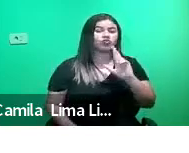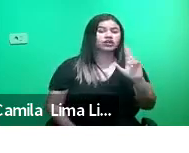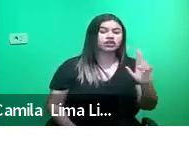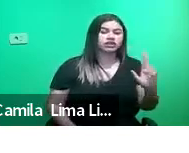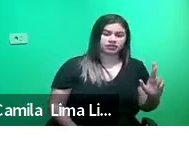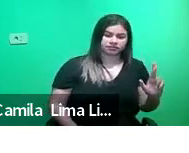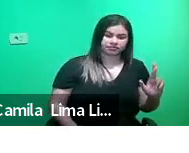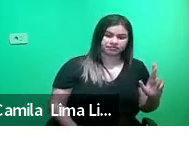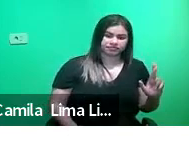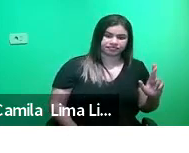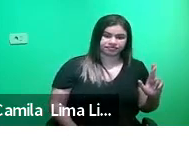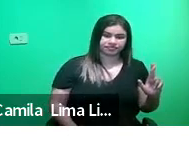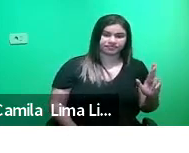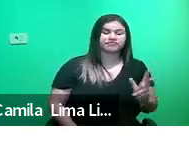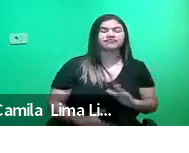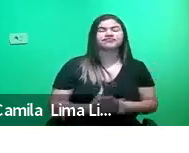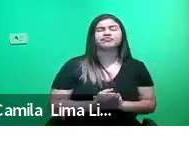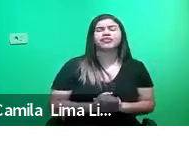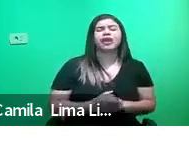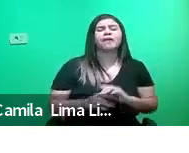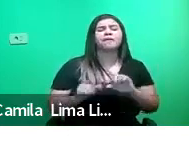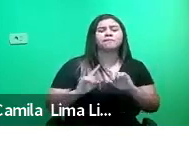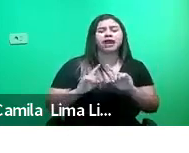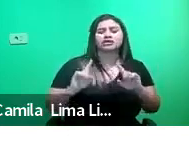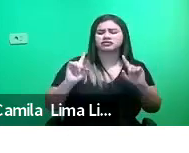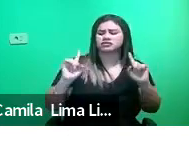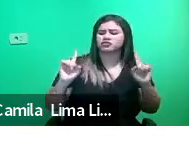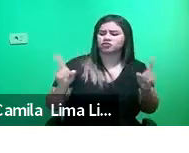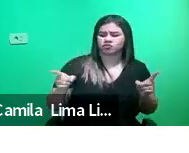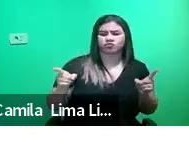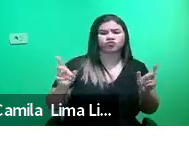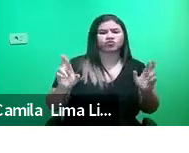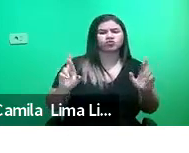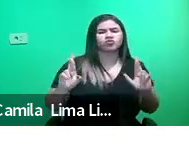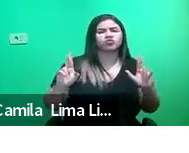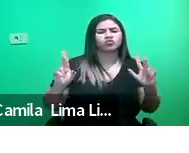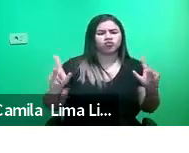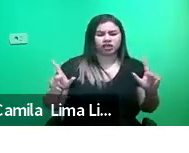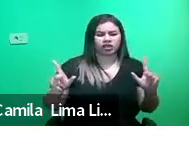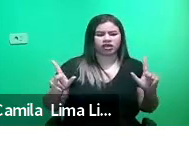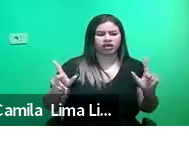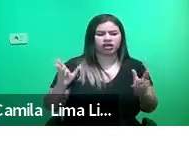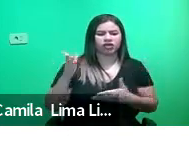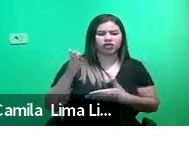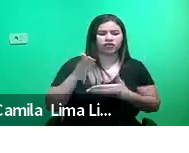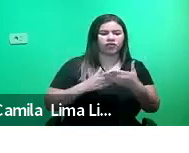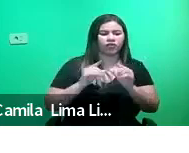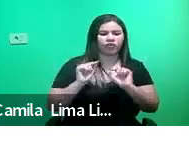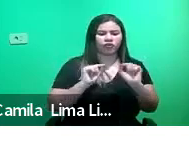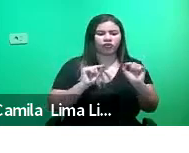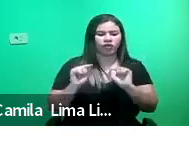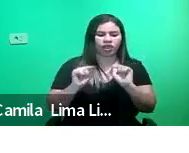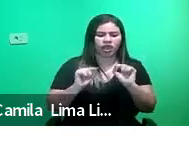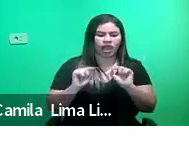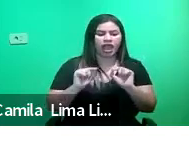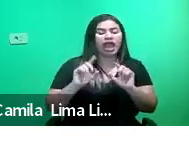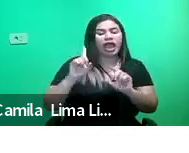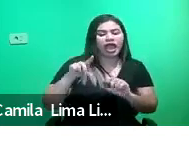This is how we explain it. The line dividing the 2 forms That's to say lower and That's to say lower and higher cultural and